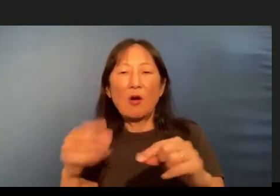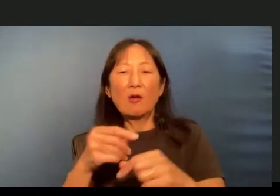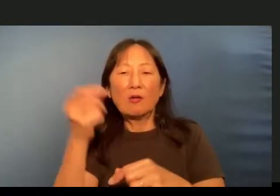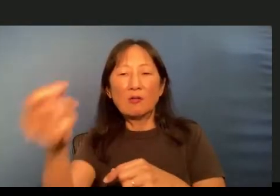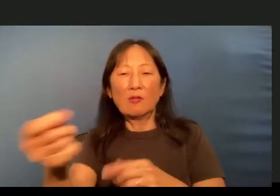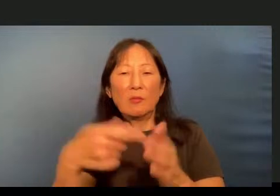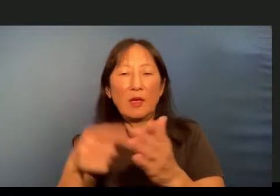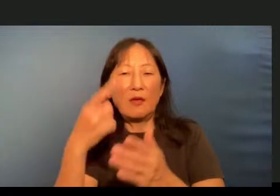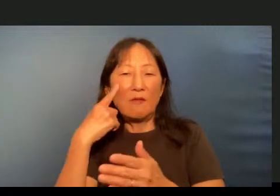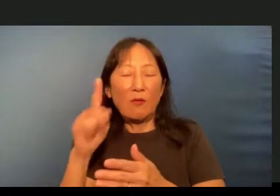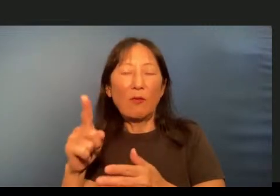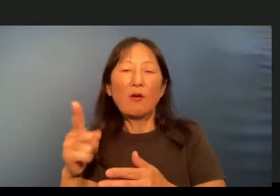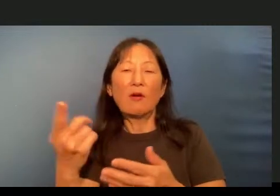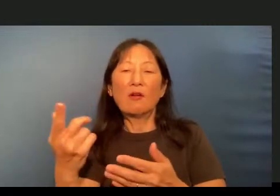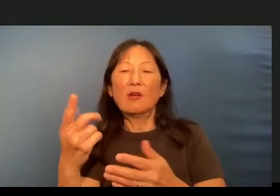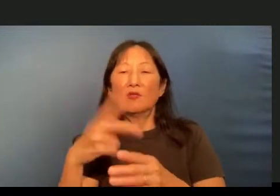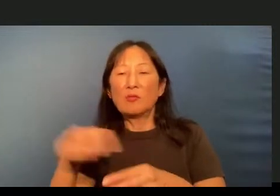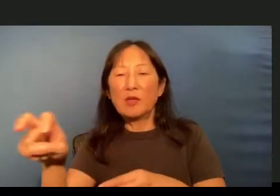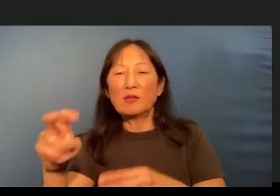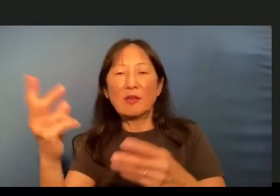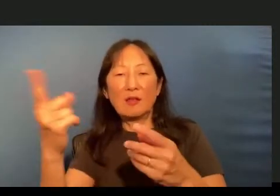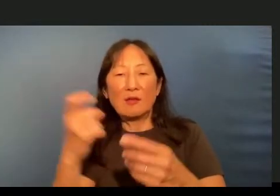Please let me know if you have any question. May have and they pull this to my testimony.